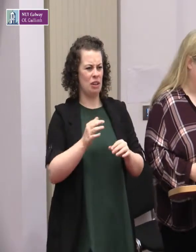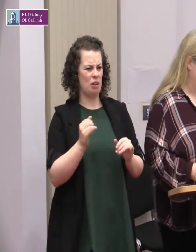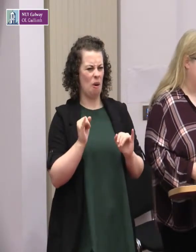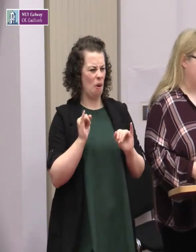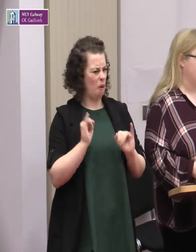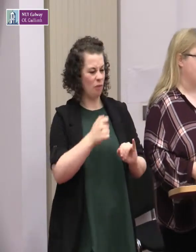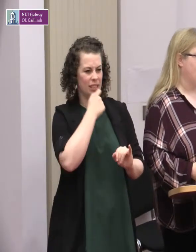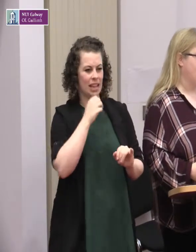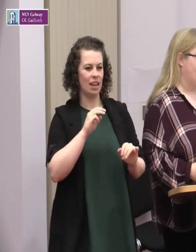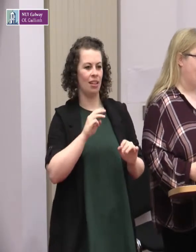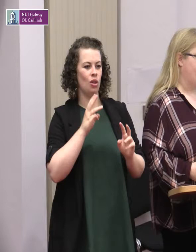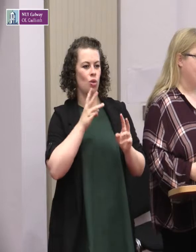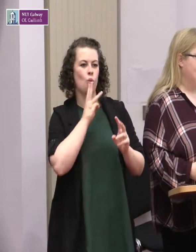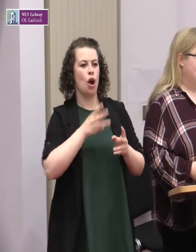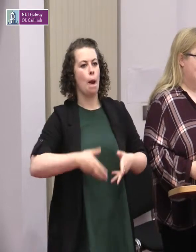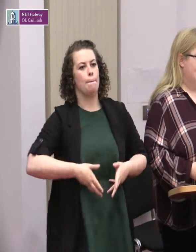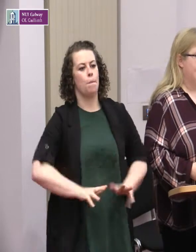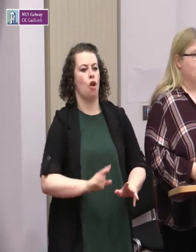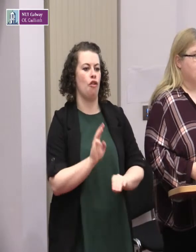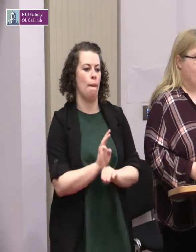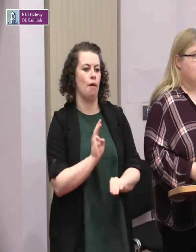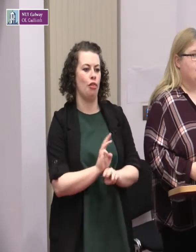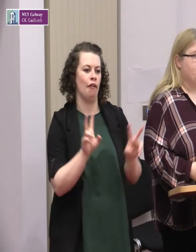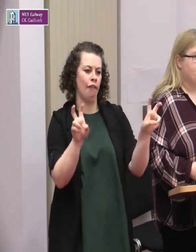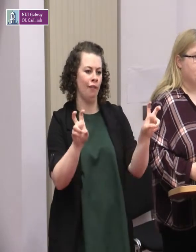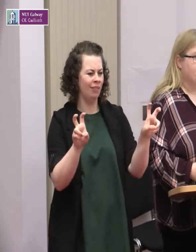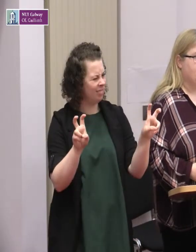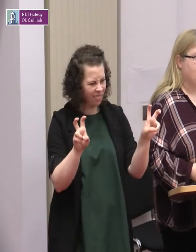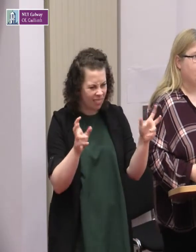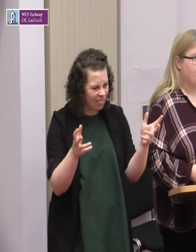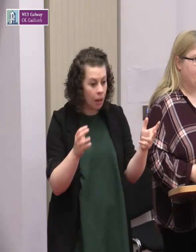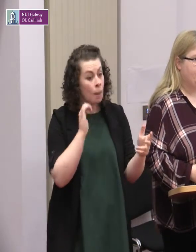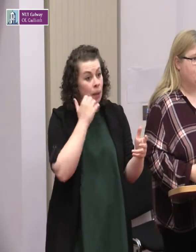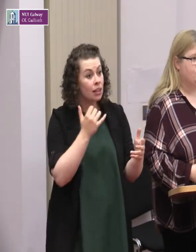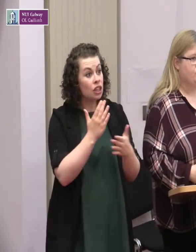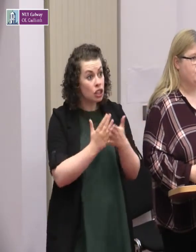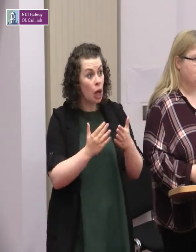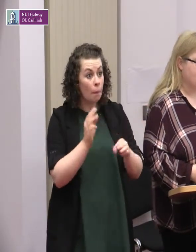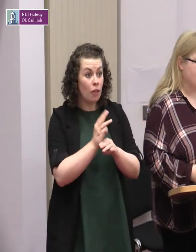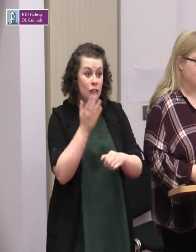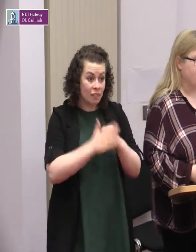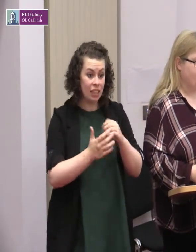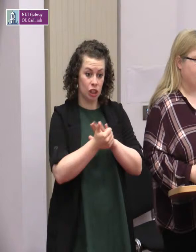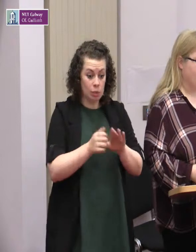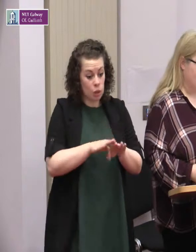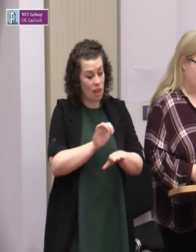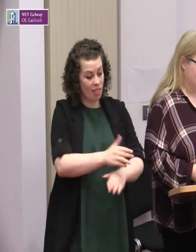mothers because they might not have spent time with their offspring before they were